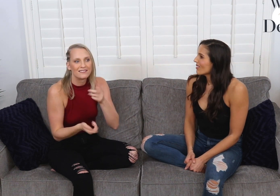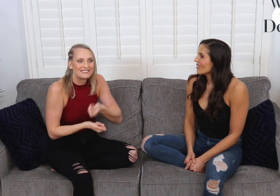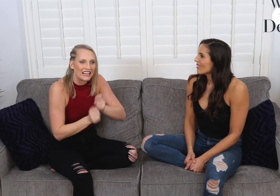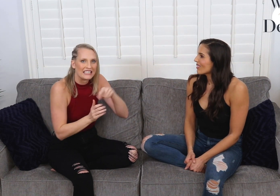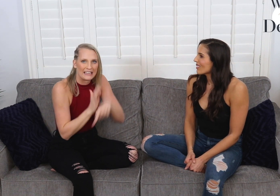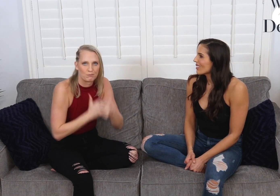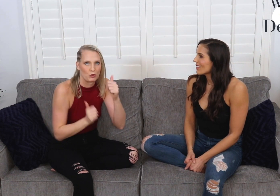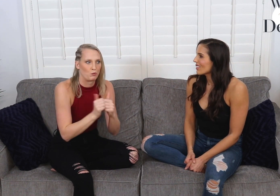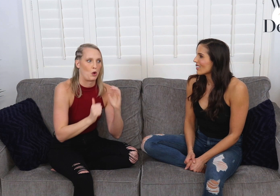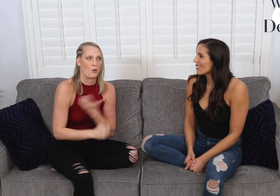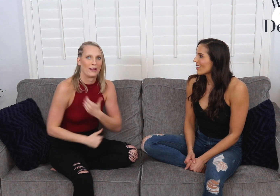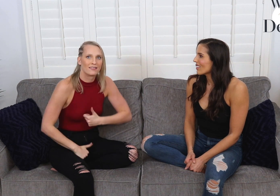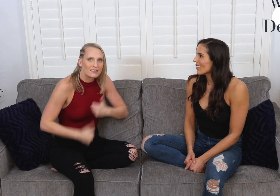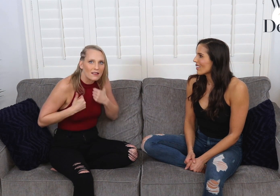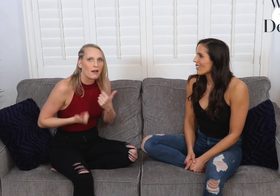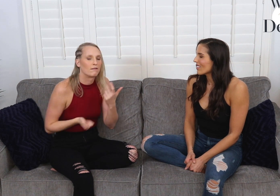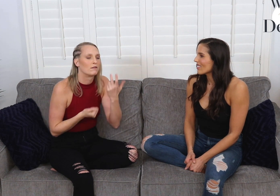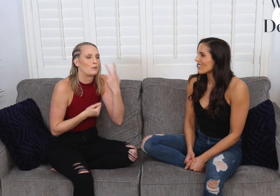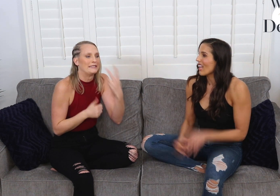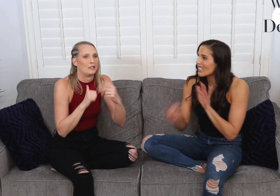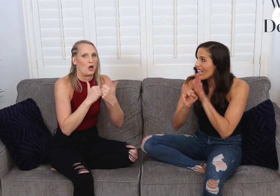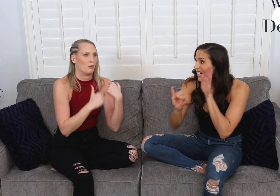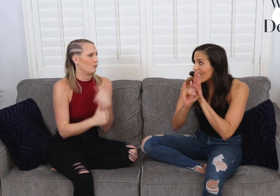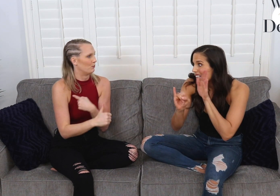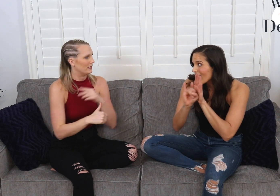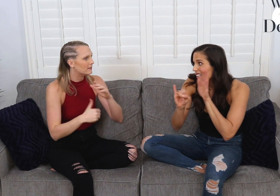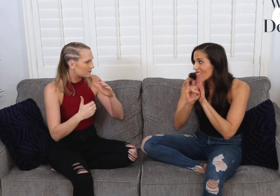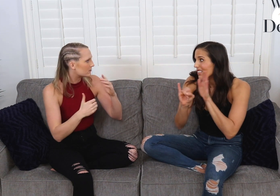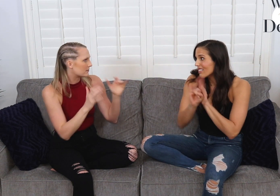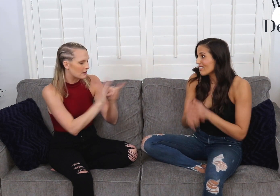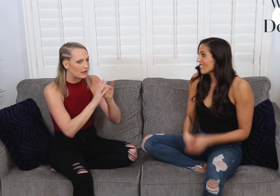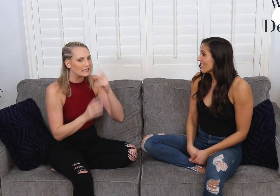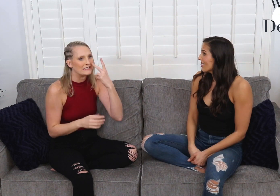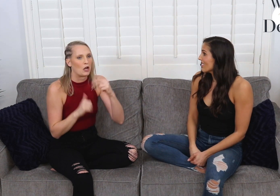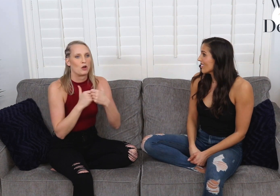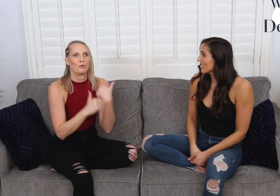and we will dig a little bit deeper with our lives with you guys... And identity...